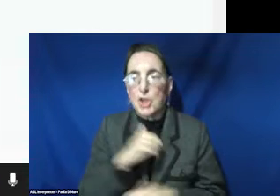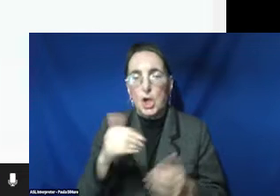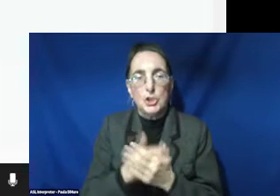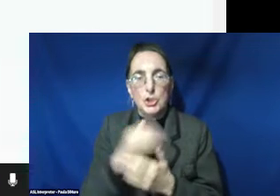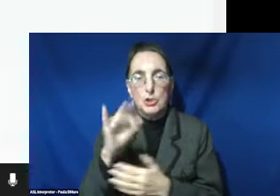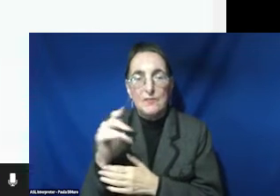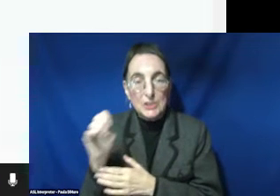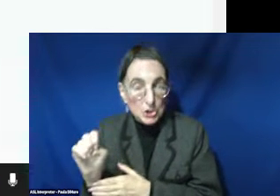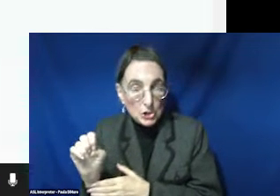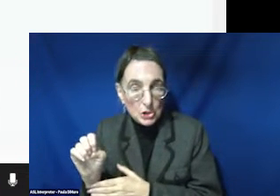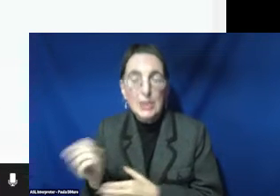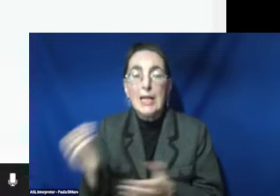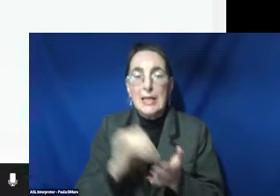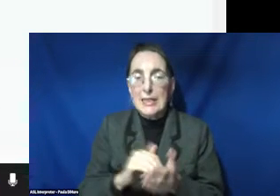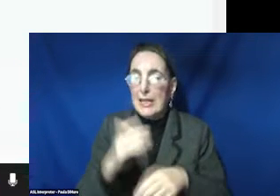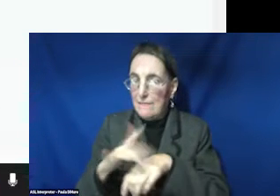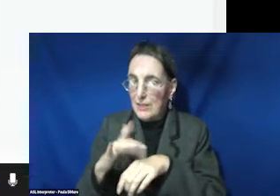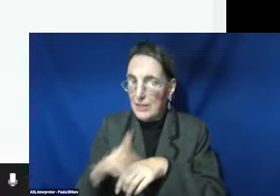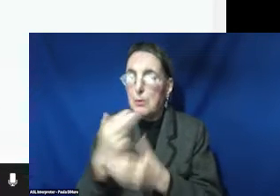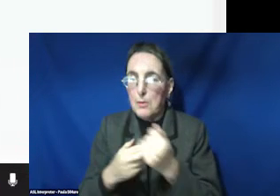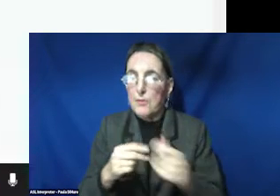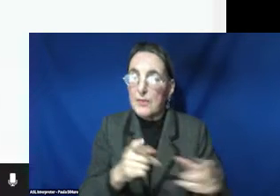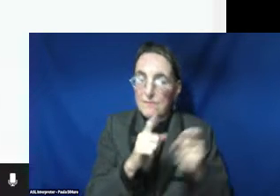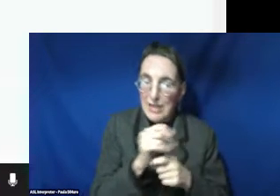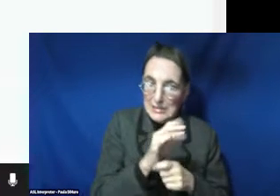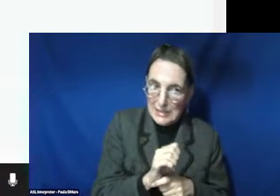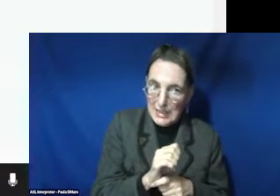Again, this is available both in FastLane and Research.gov.